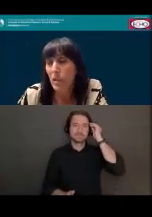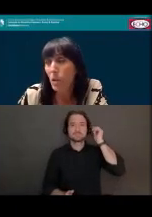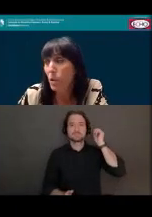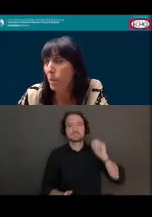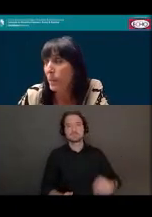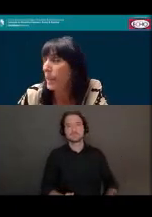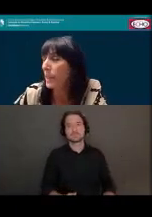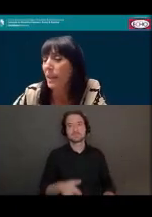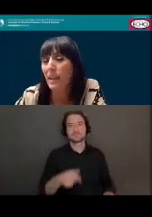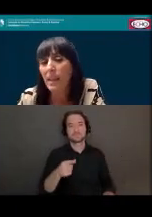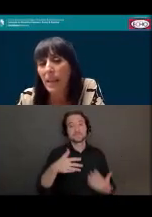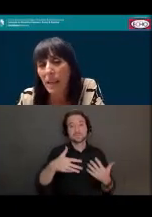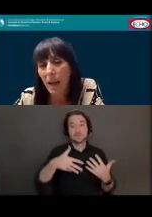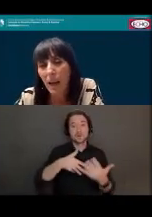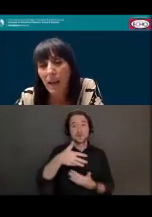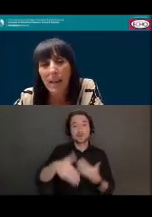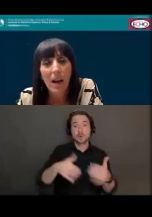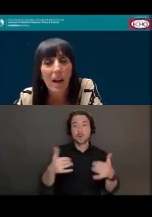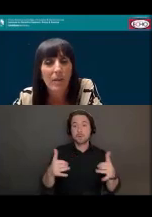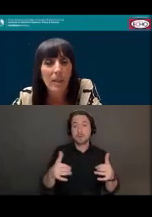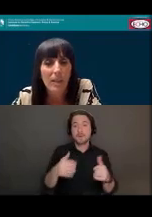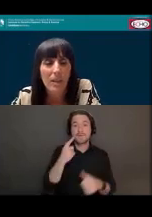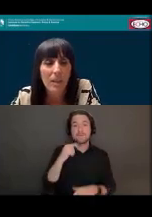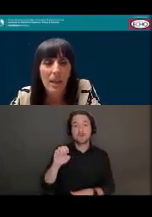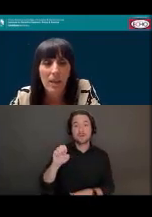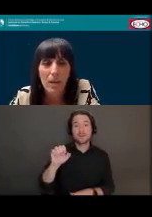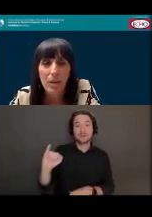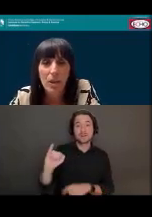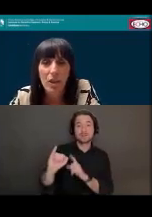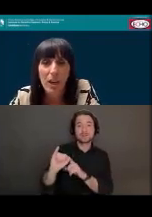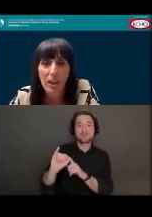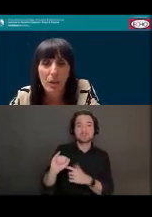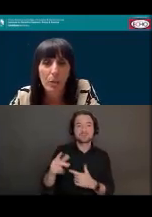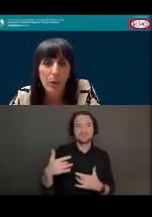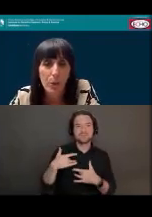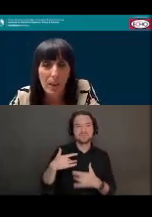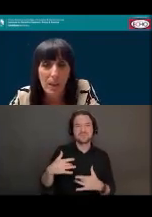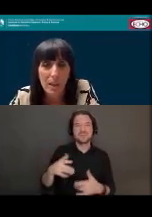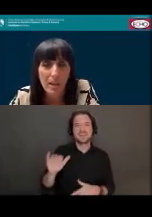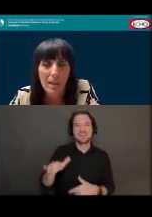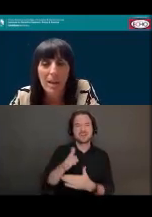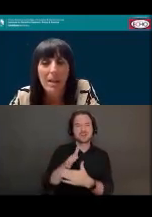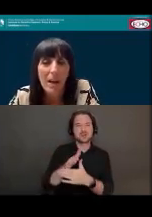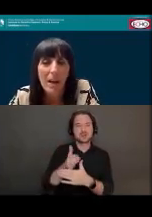Social play? In ei often looks like those shared routines, not